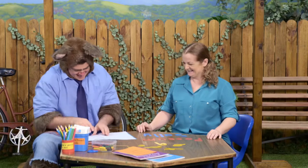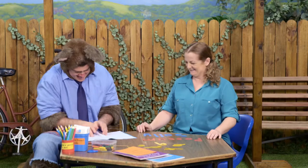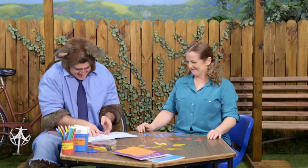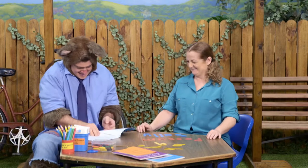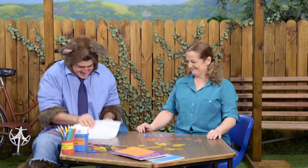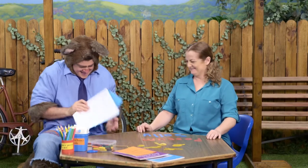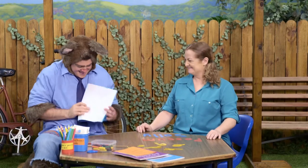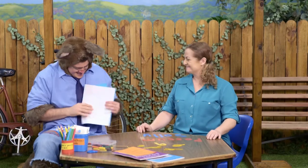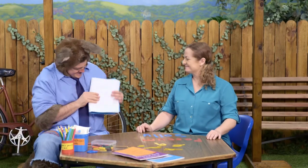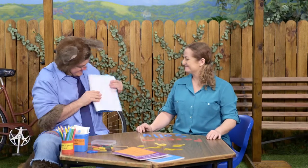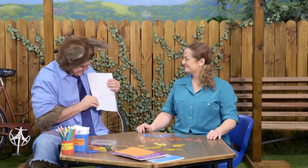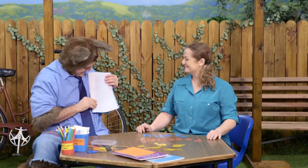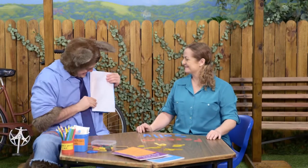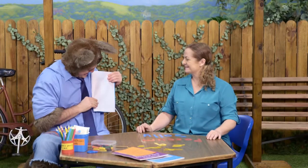Look!